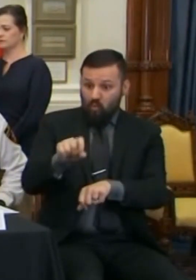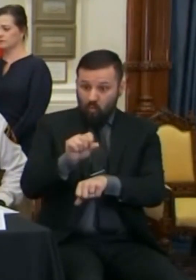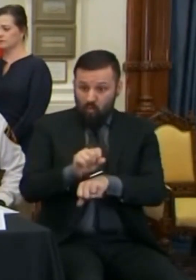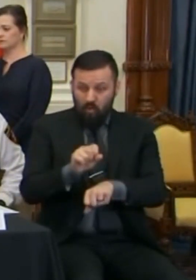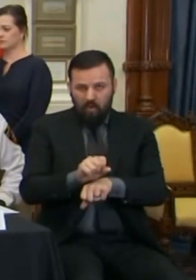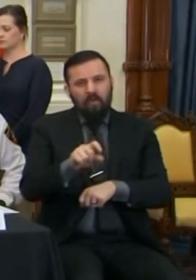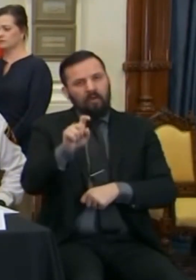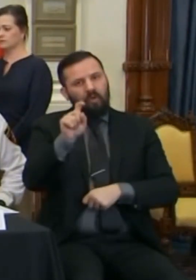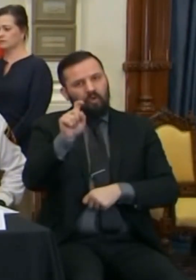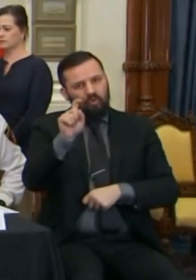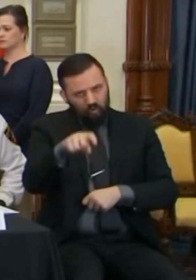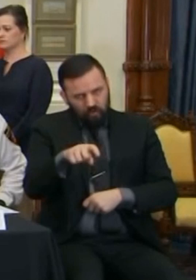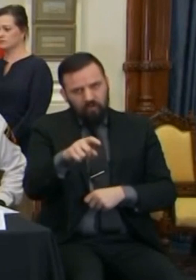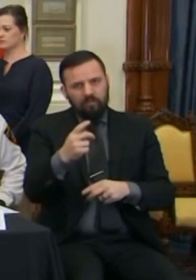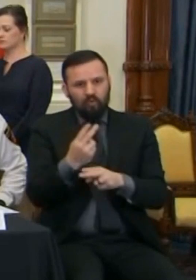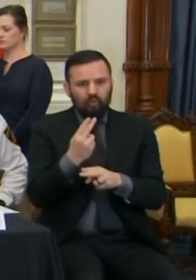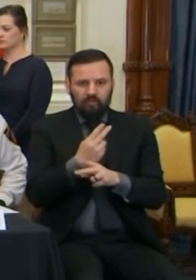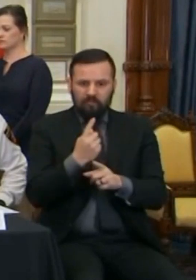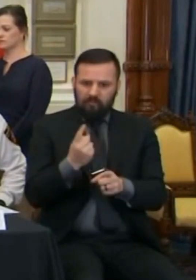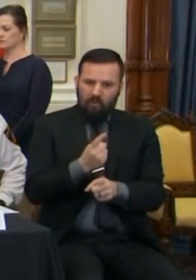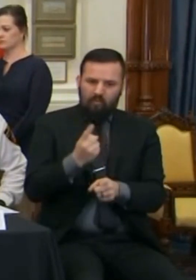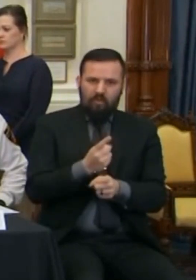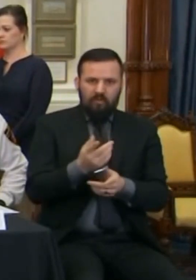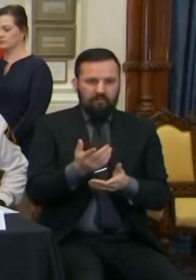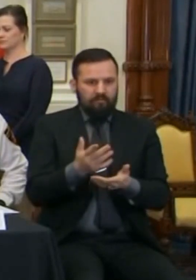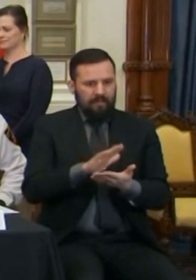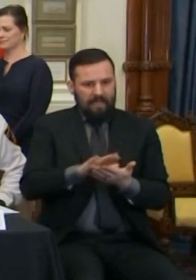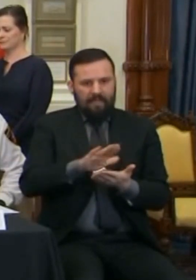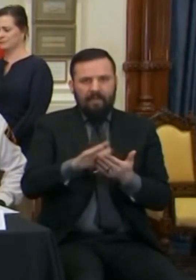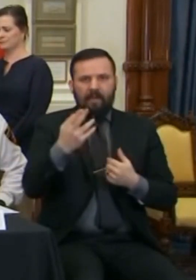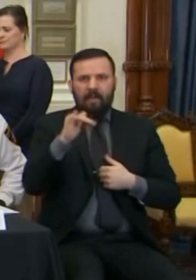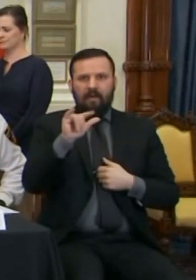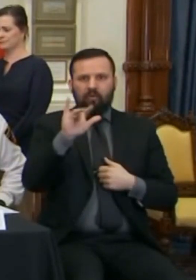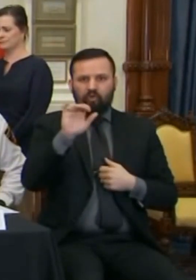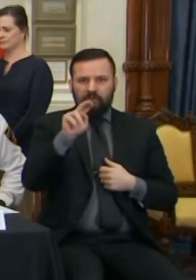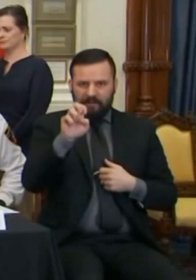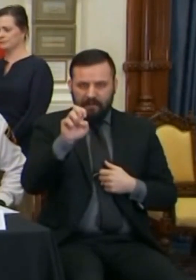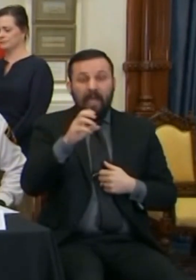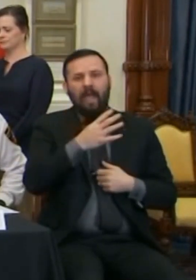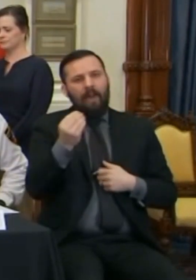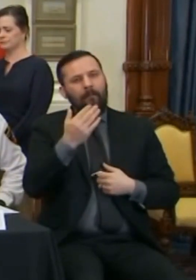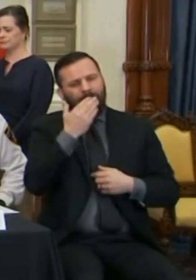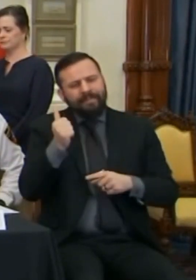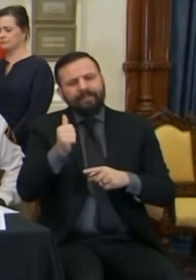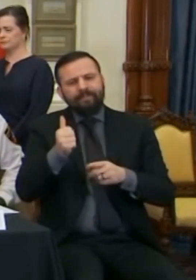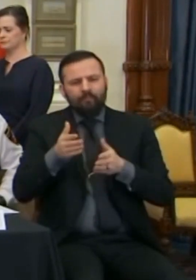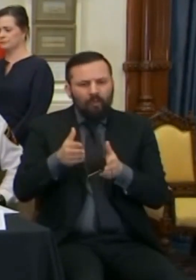also practice both good hygiene as well as best practices and in order to